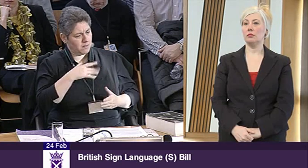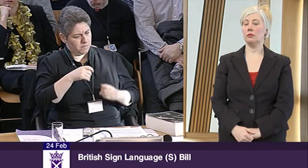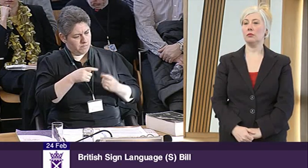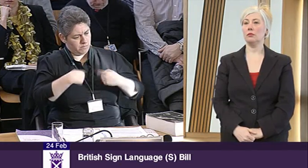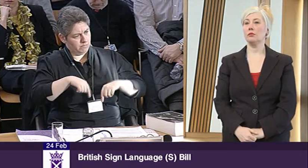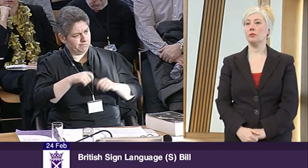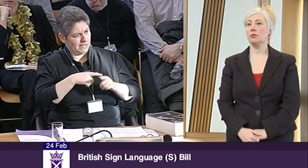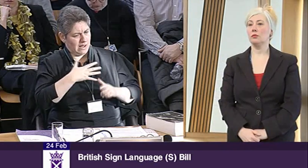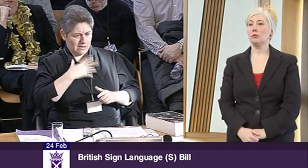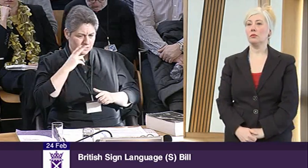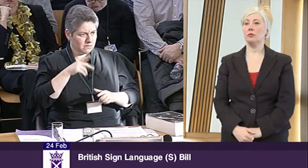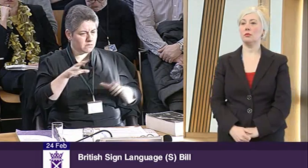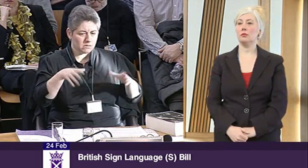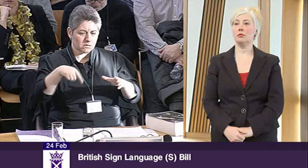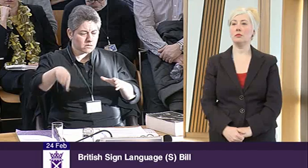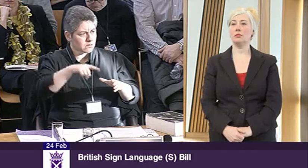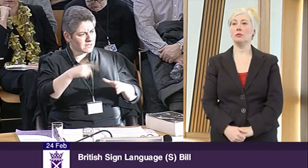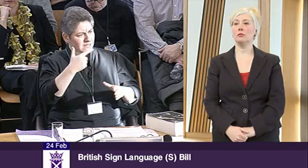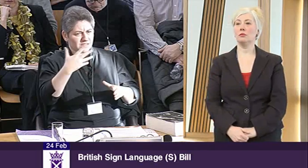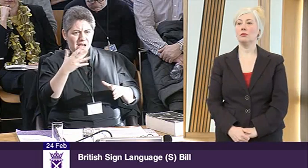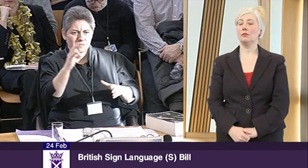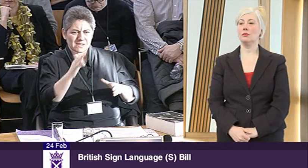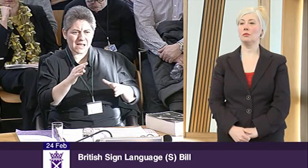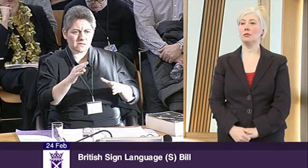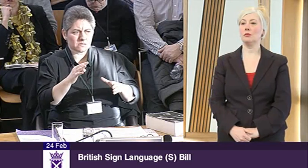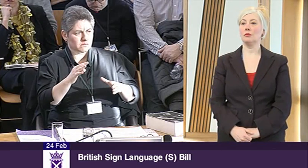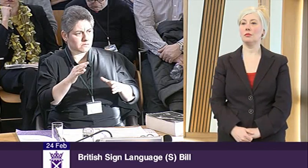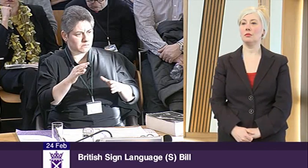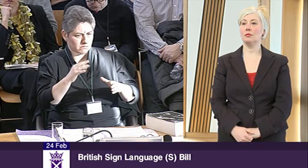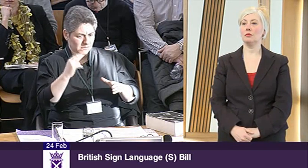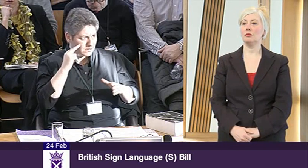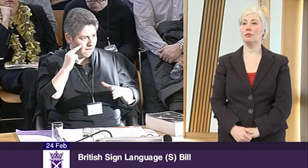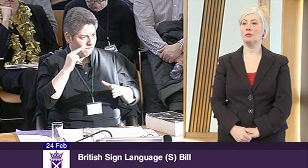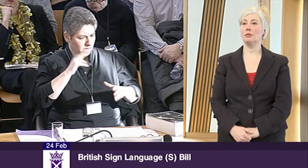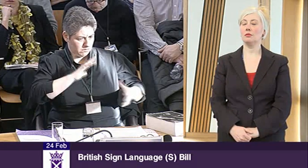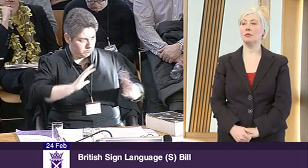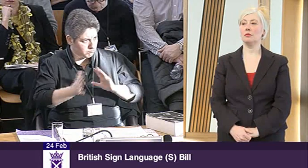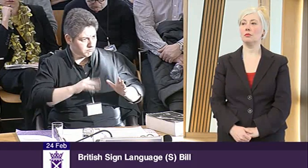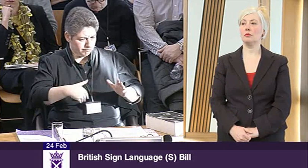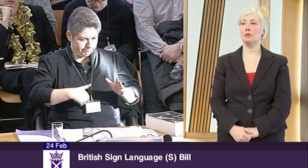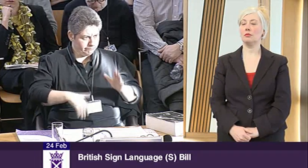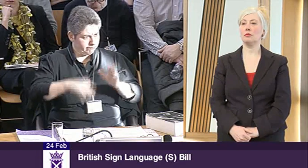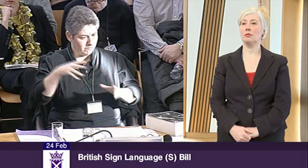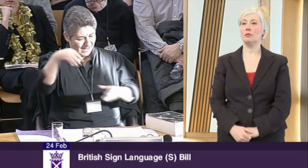legislation, but we would like the majority of members of the advisory group—75 per